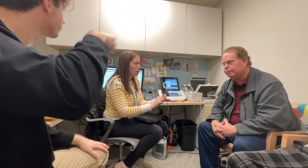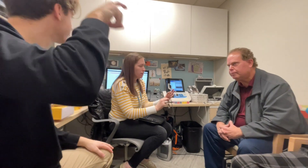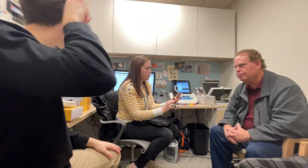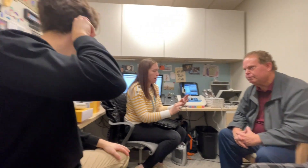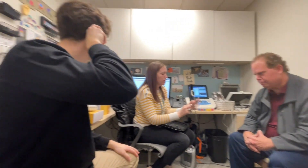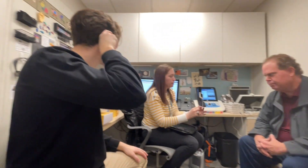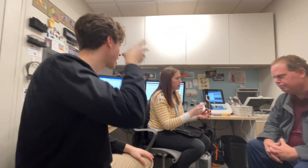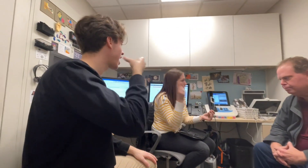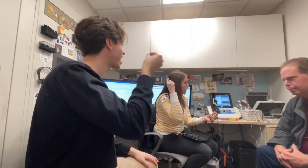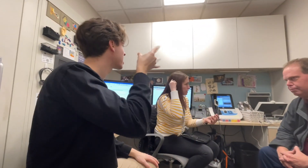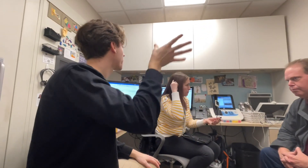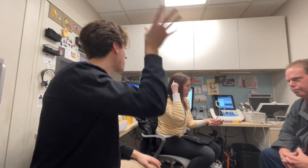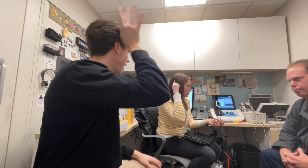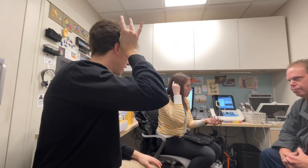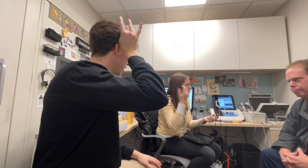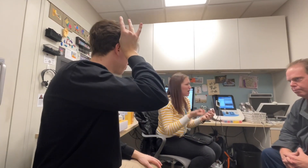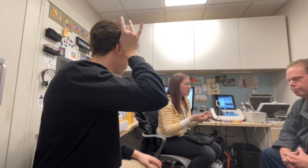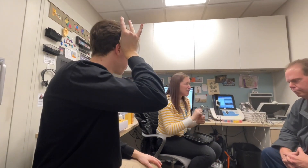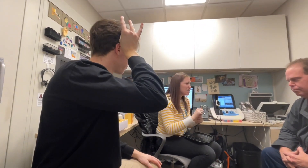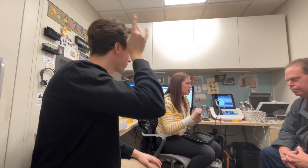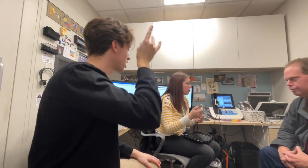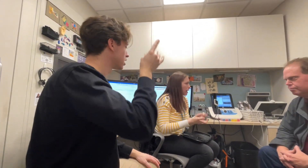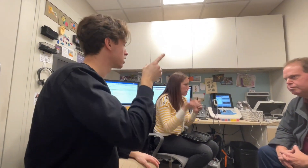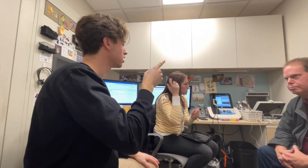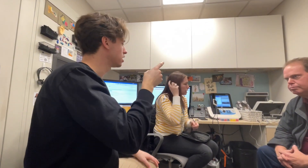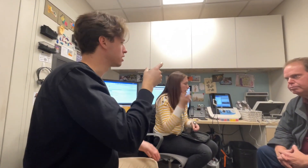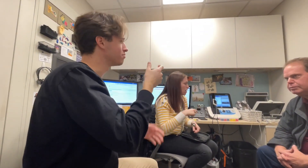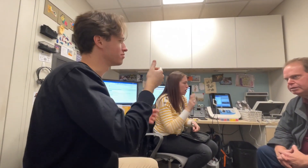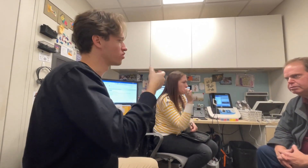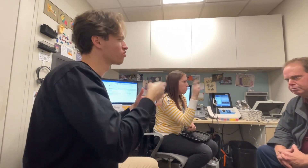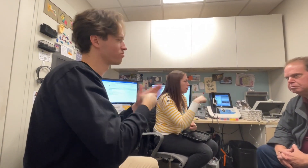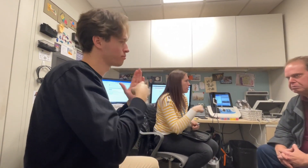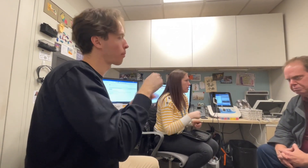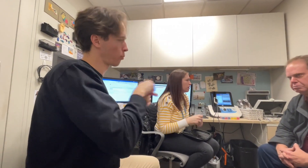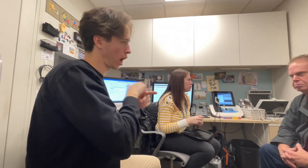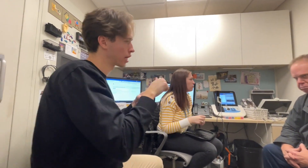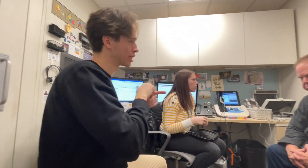got the magnet that connects up here it takes a little practice to get it on but if you've worn